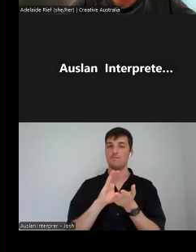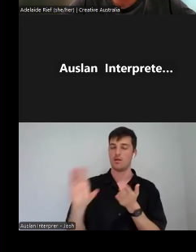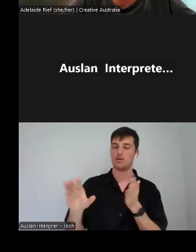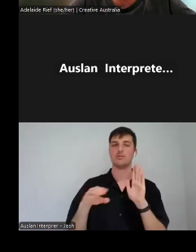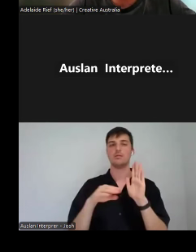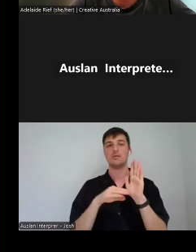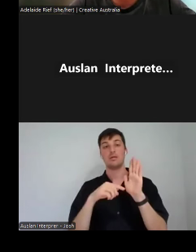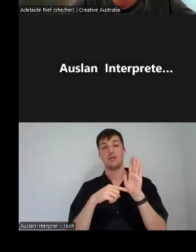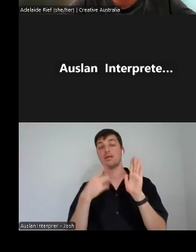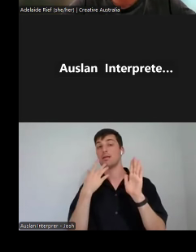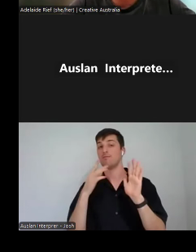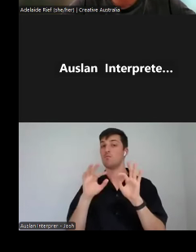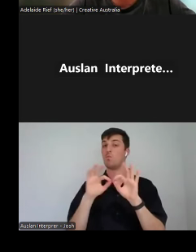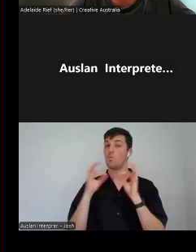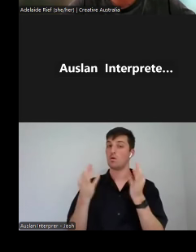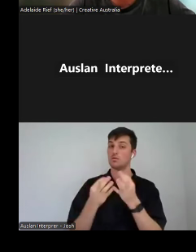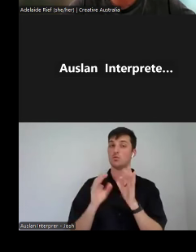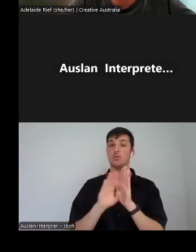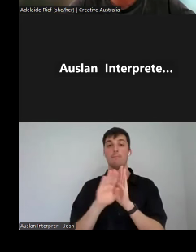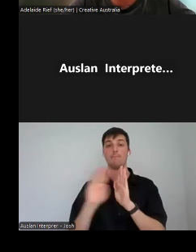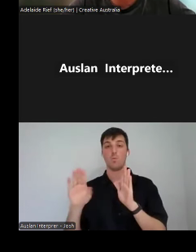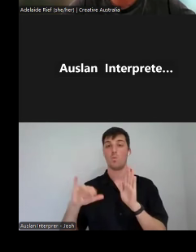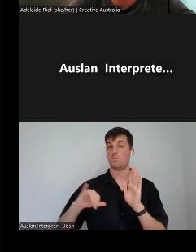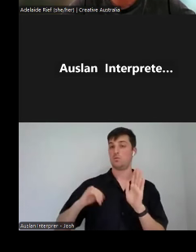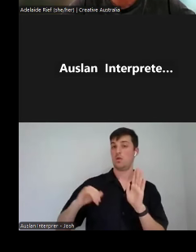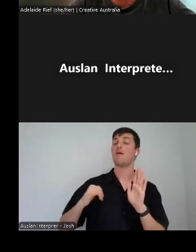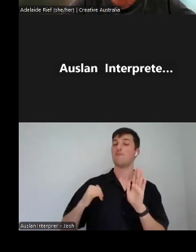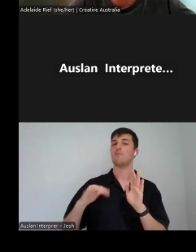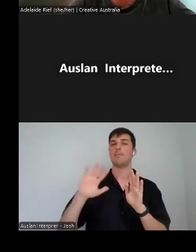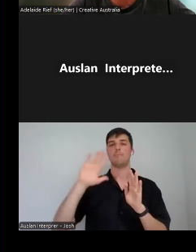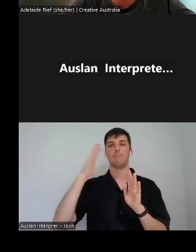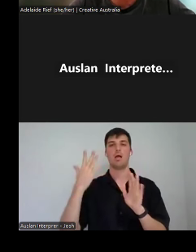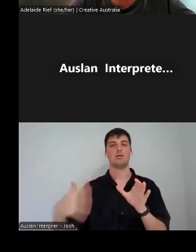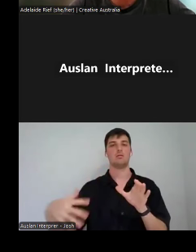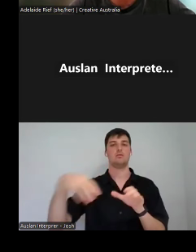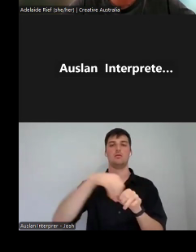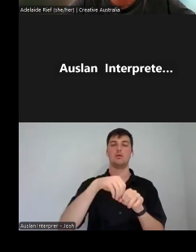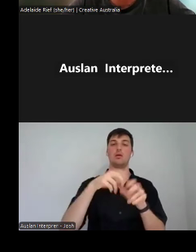organisation Board or staff members participated in previous rounds of the governance training for